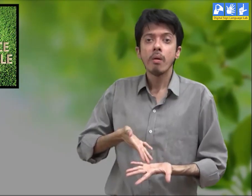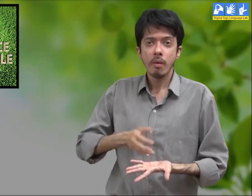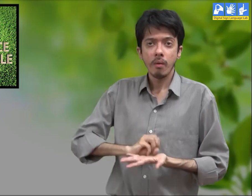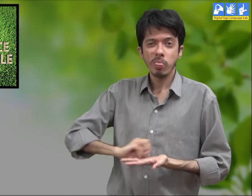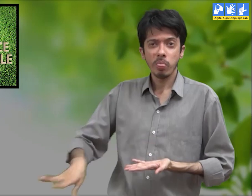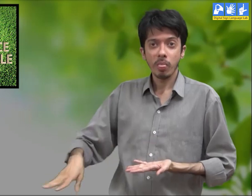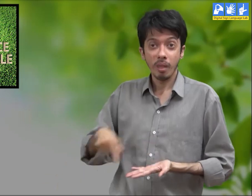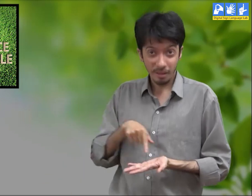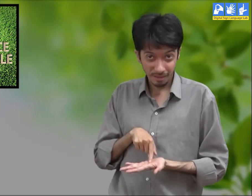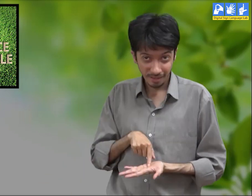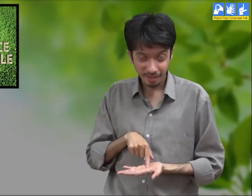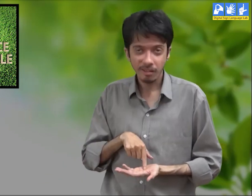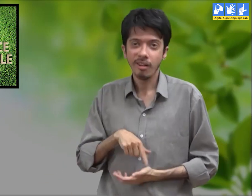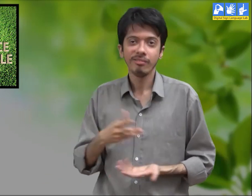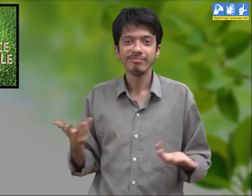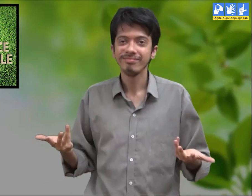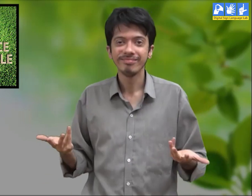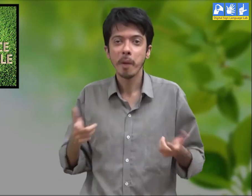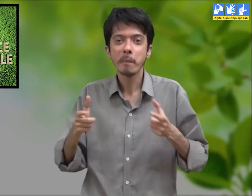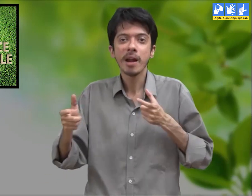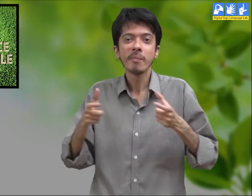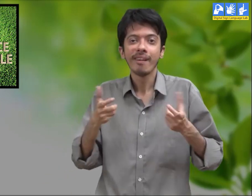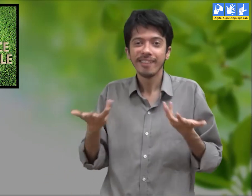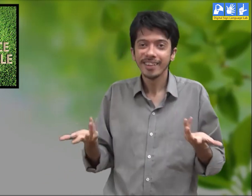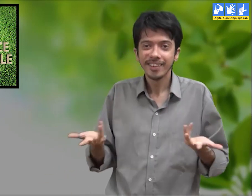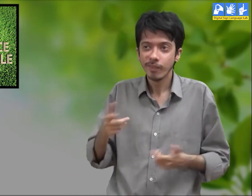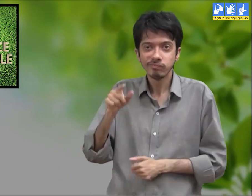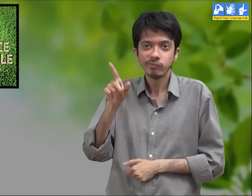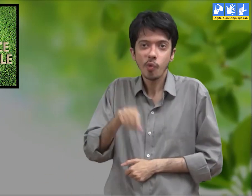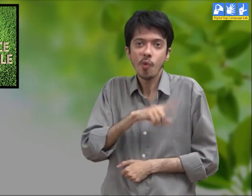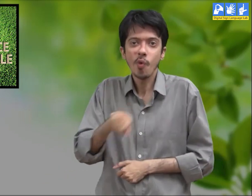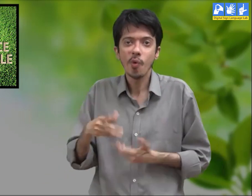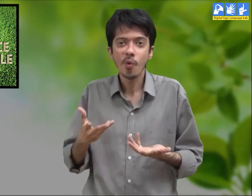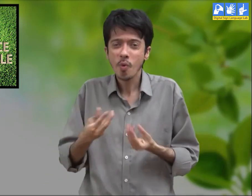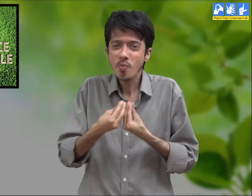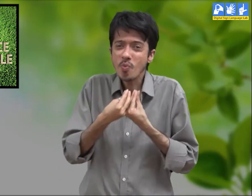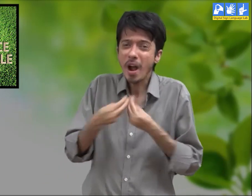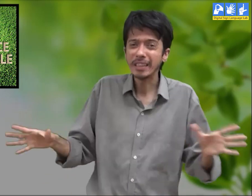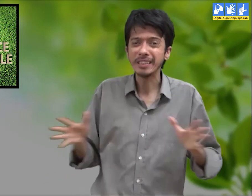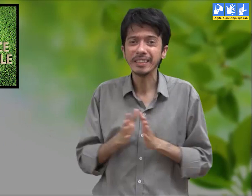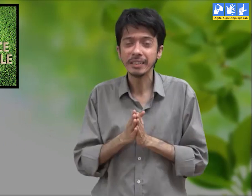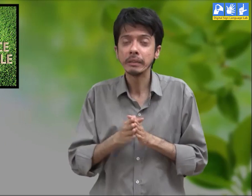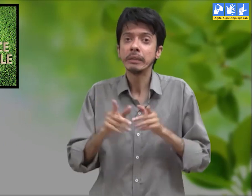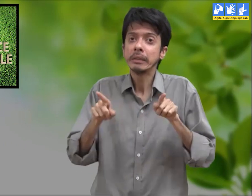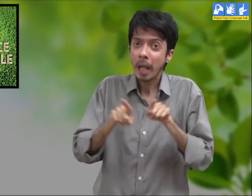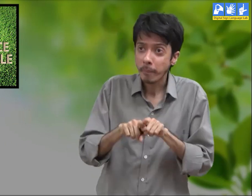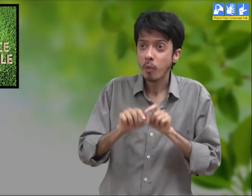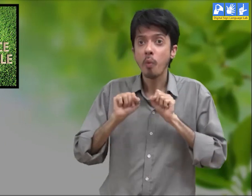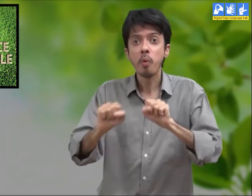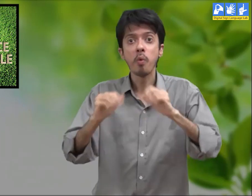do with that leftovers? Is it right to throw it in the dustbin? No. This is wrong. It is wastage of food.